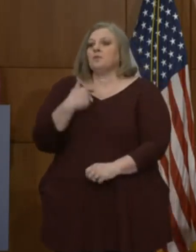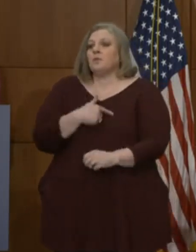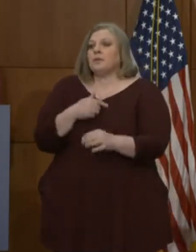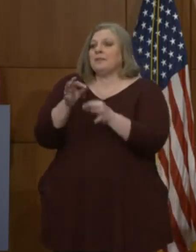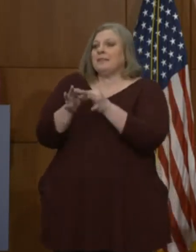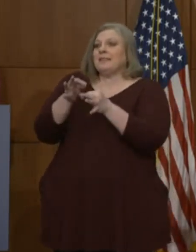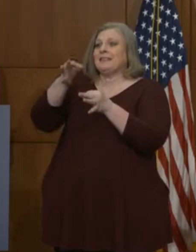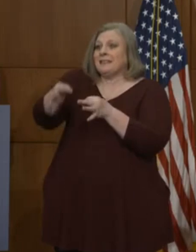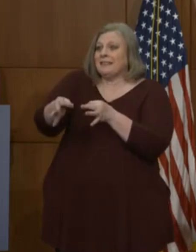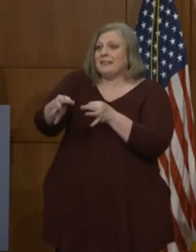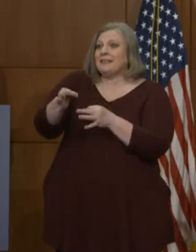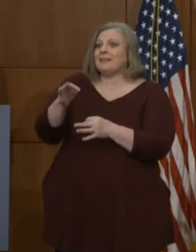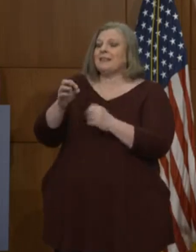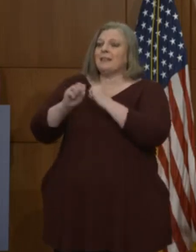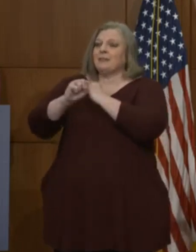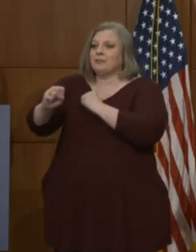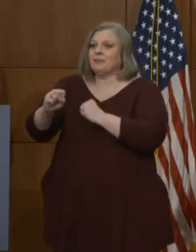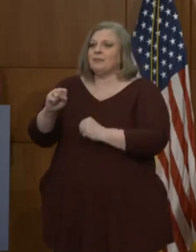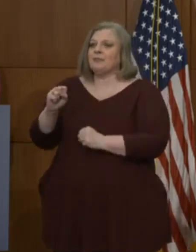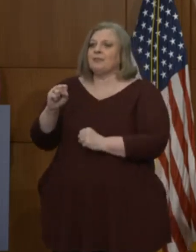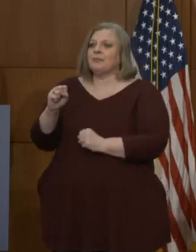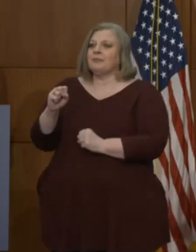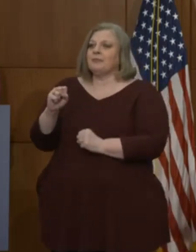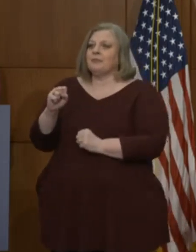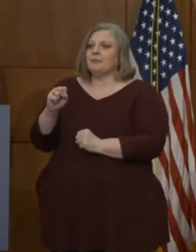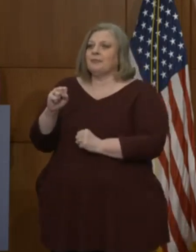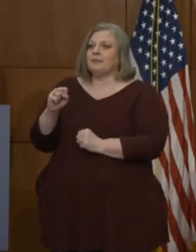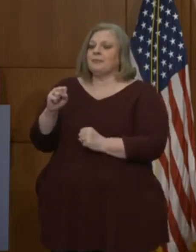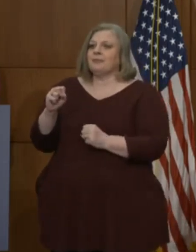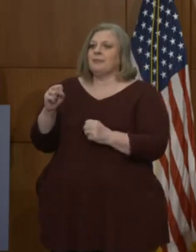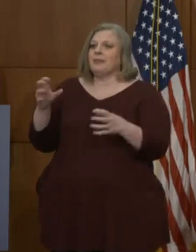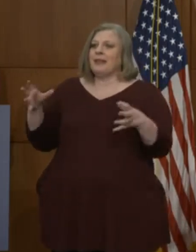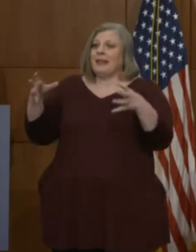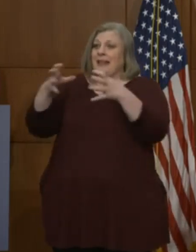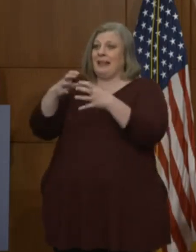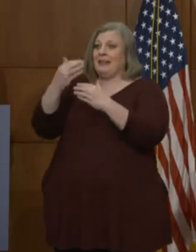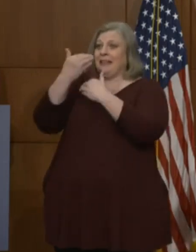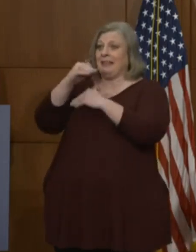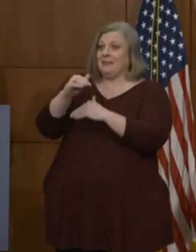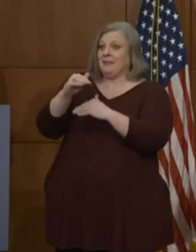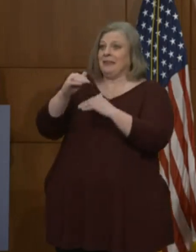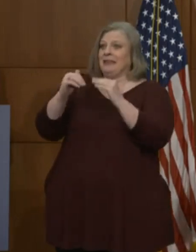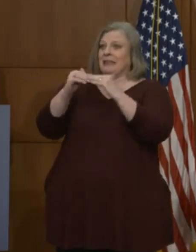THIS SAFELY AND- AND SO. OF WHY WE EXPANDED THE STAY AT HOME WE EXPANDED THE STAY AT HOME MORE THE THERE BUT NOT THE STAY MORE THE THERE BUT NOT THE STAY AT HOME ORDER BUT THEY THE